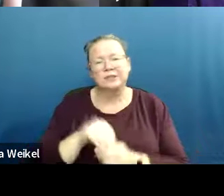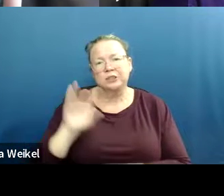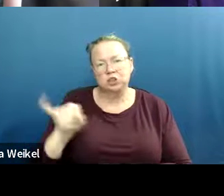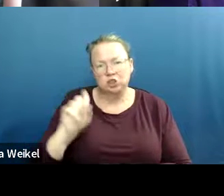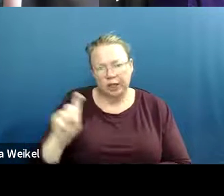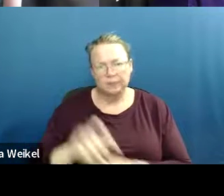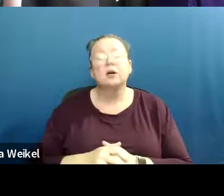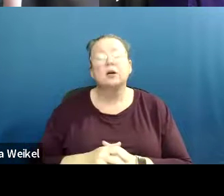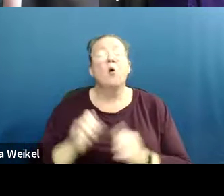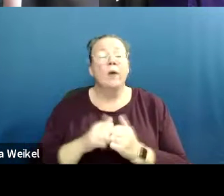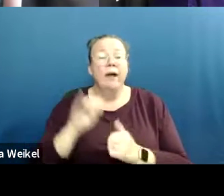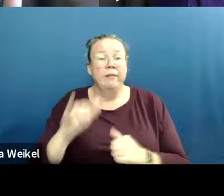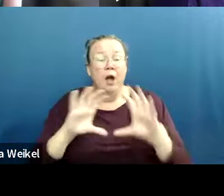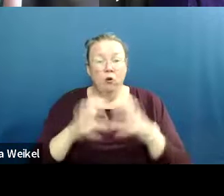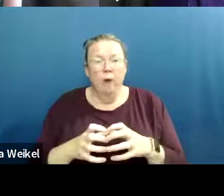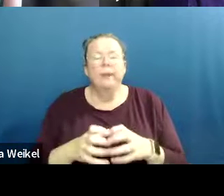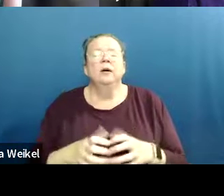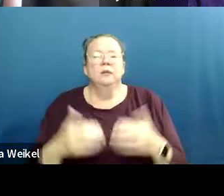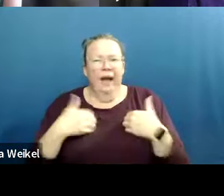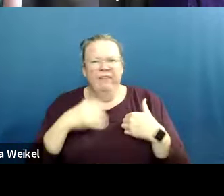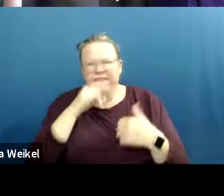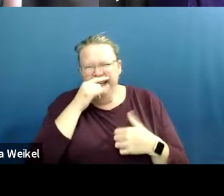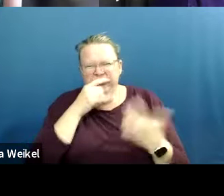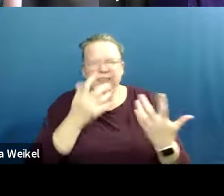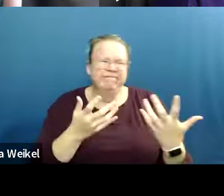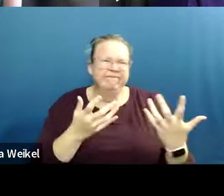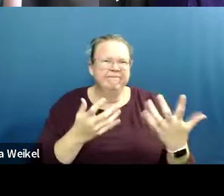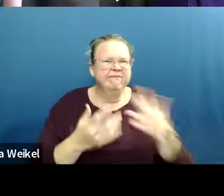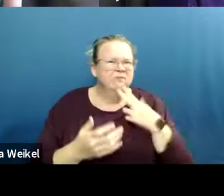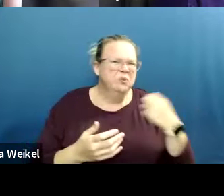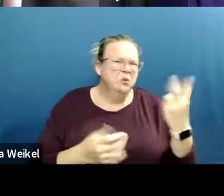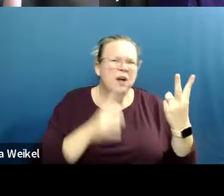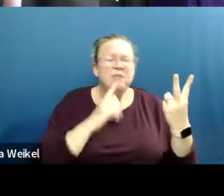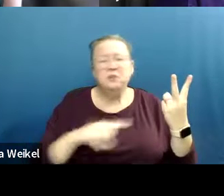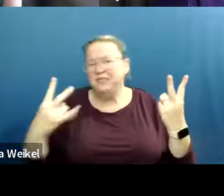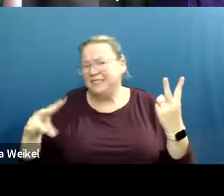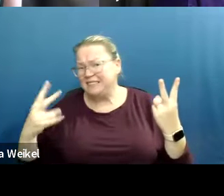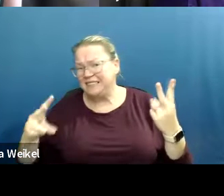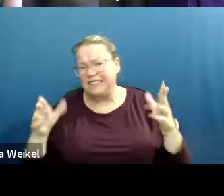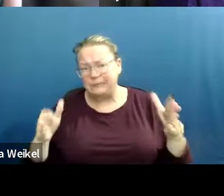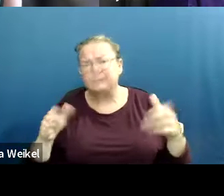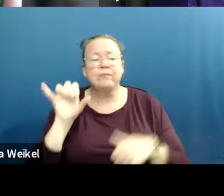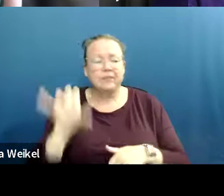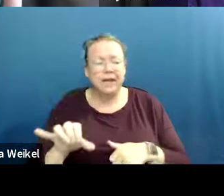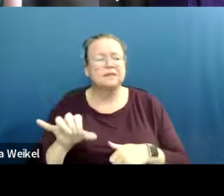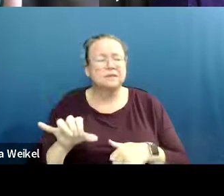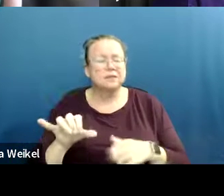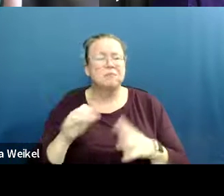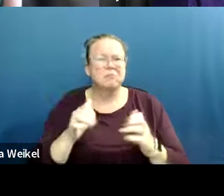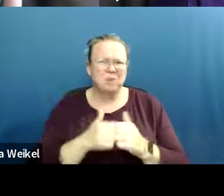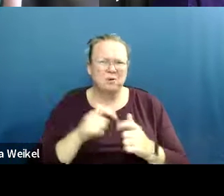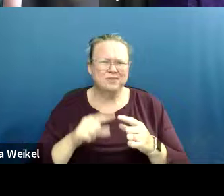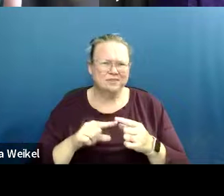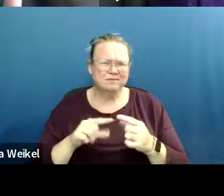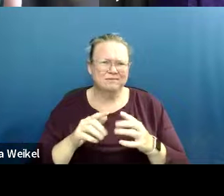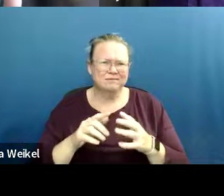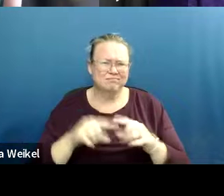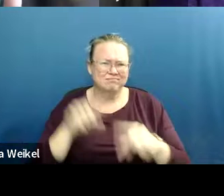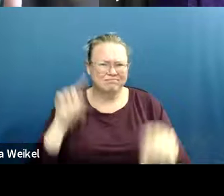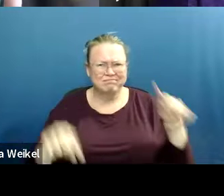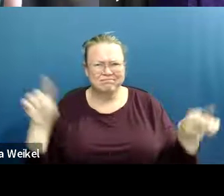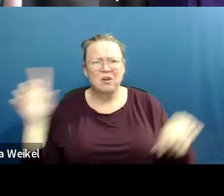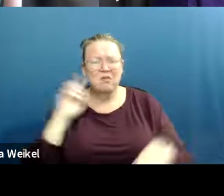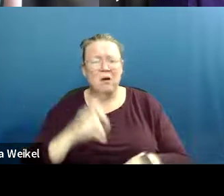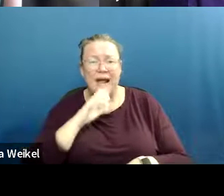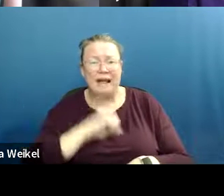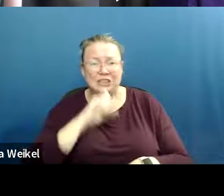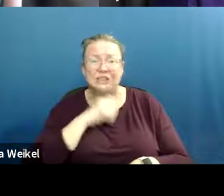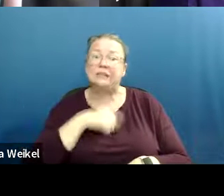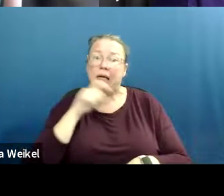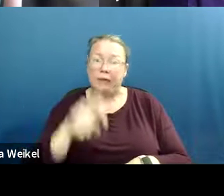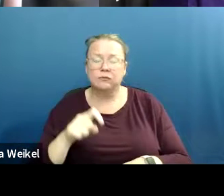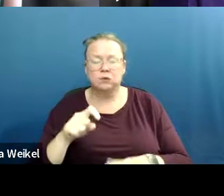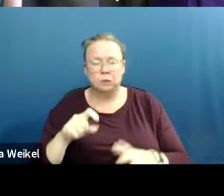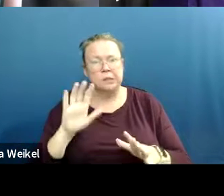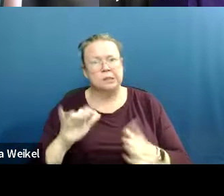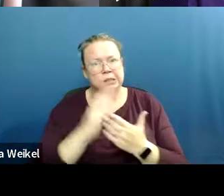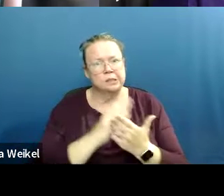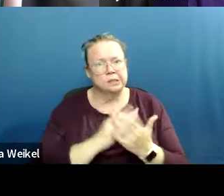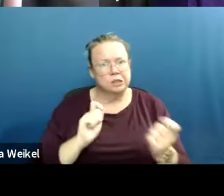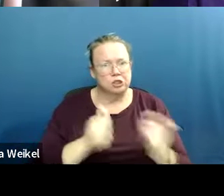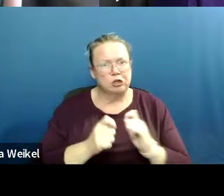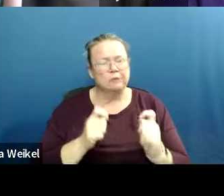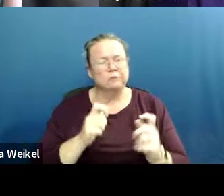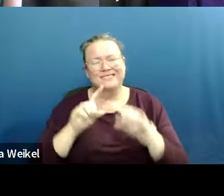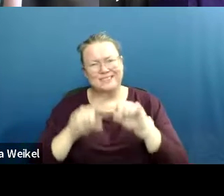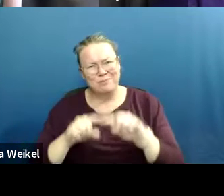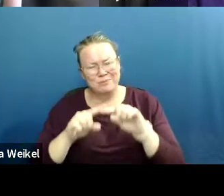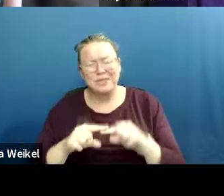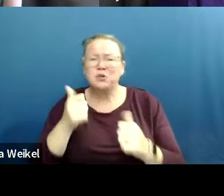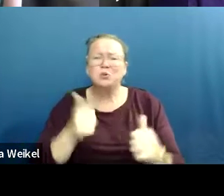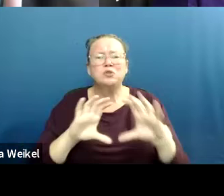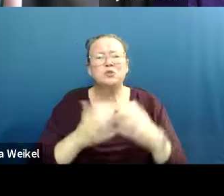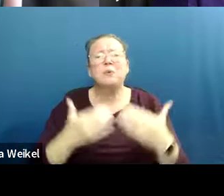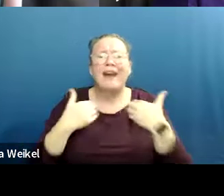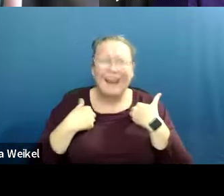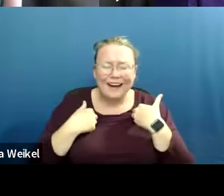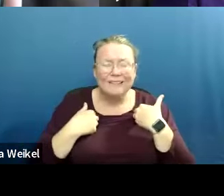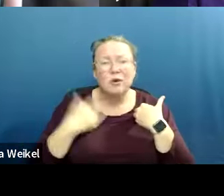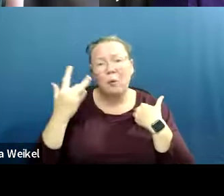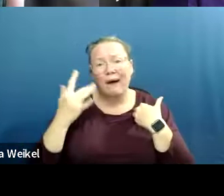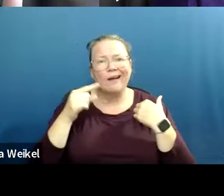Rosie Vazquez: with that group, I have kids that range from 12 to 17. So that is the widest range for the ages. So I do have to shift my lessons, depending on what group I have, because they come and go